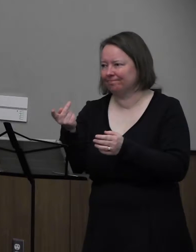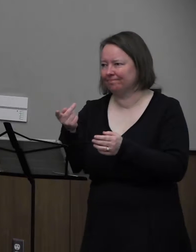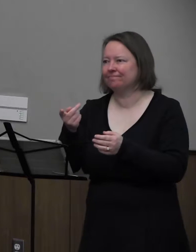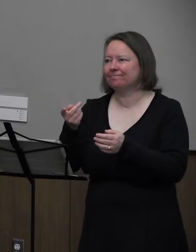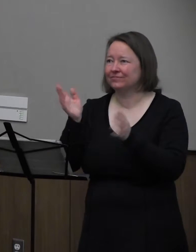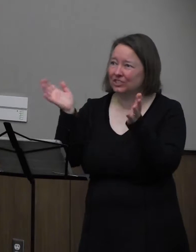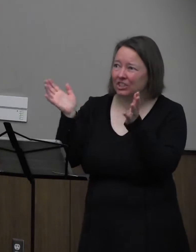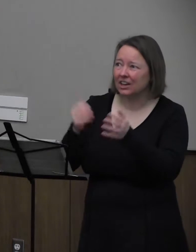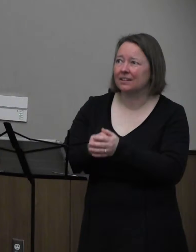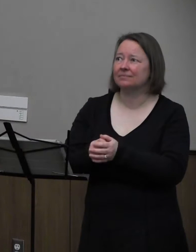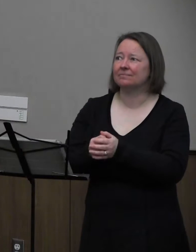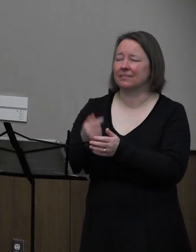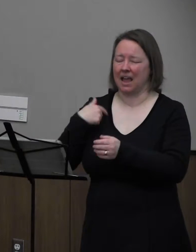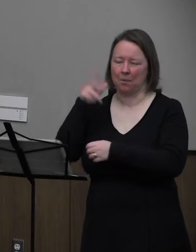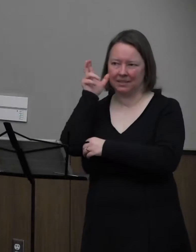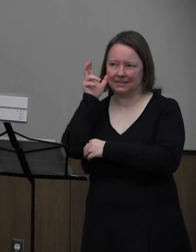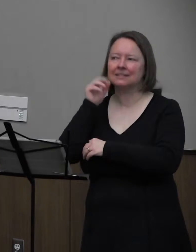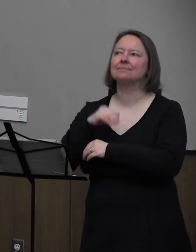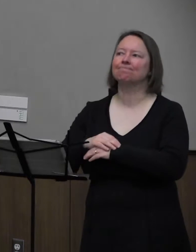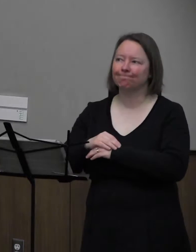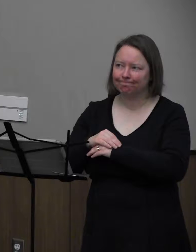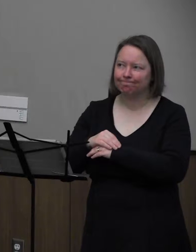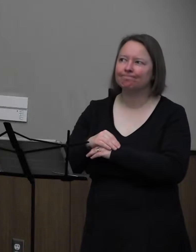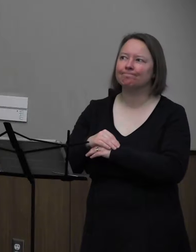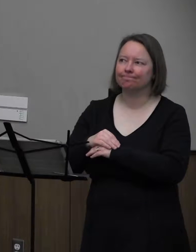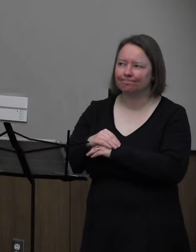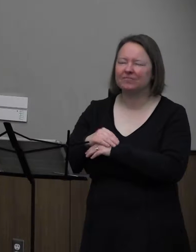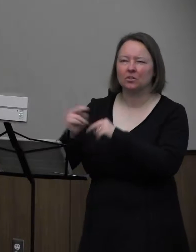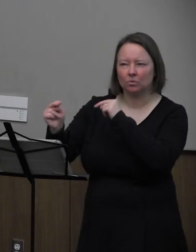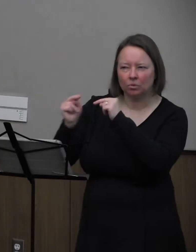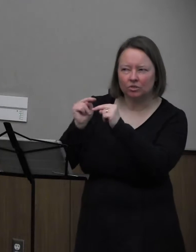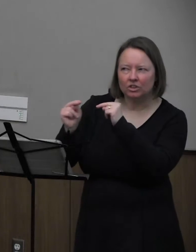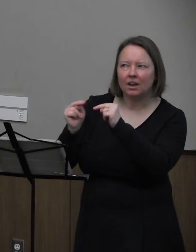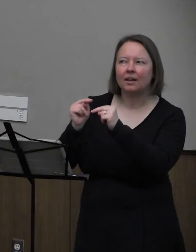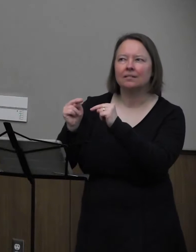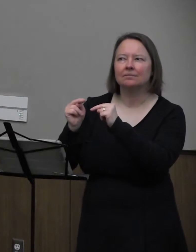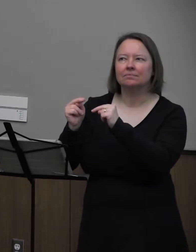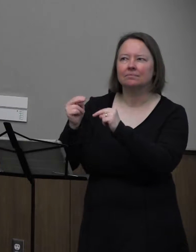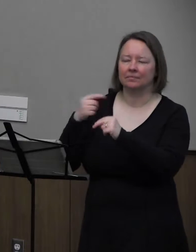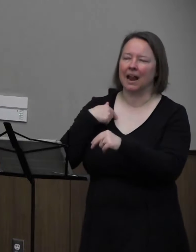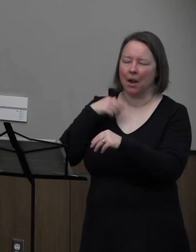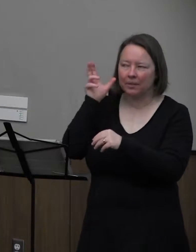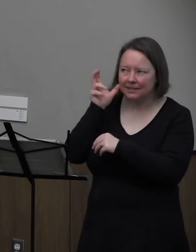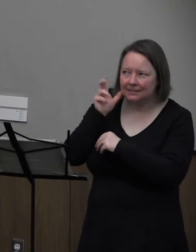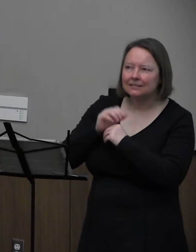And I would listen. And we would negotiate. And I would listen.